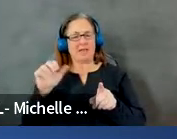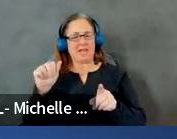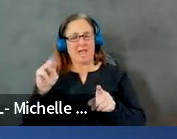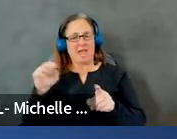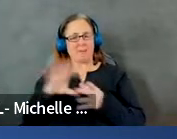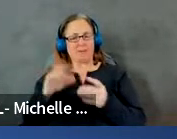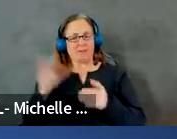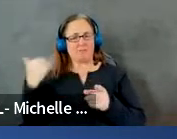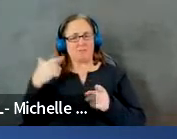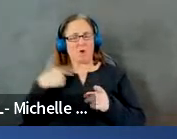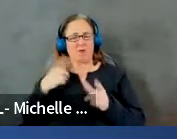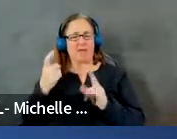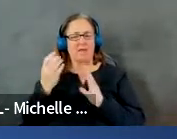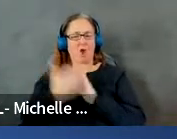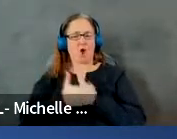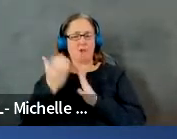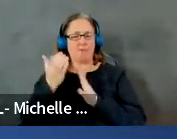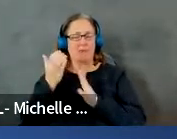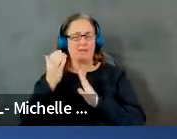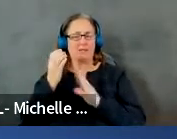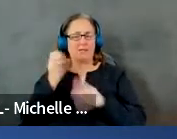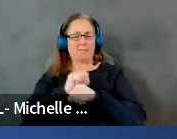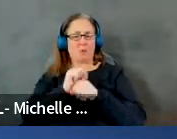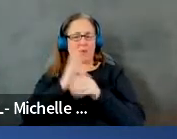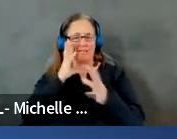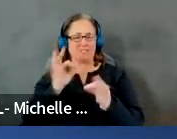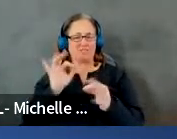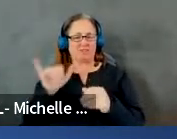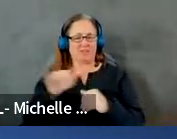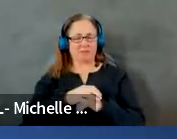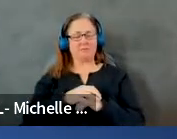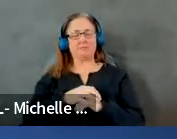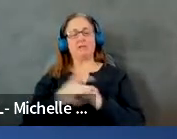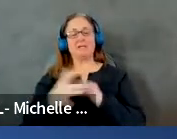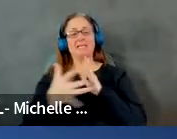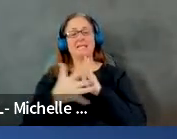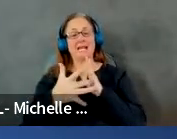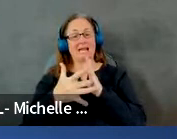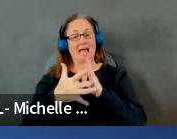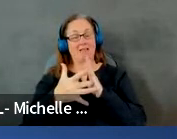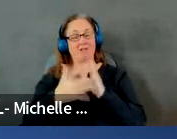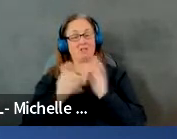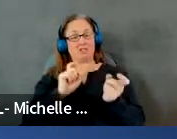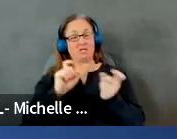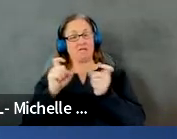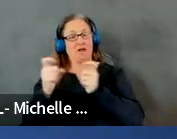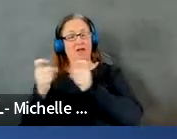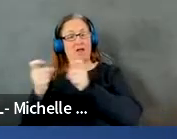like automated employment decision systems. And as technology continue to evolve, agencies must